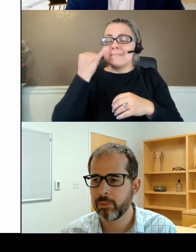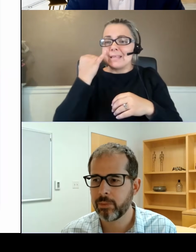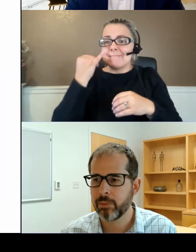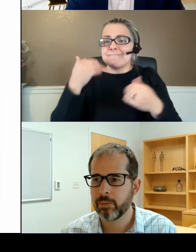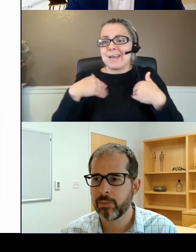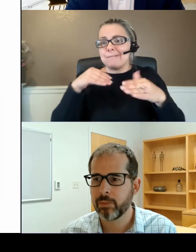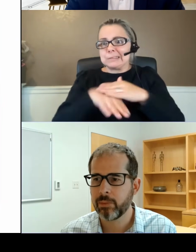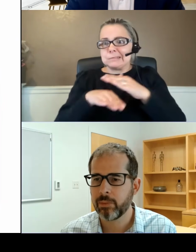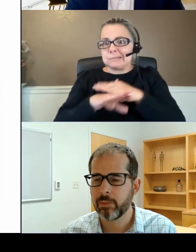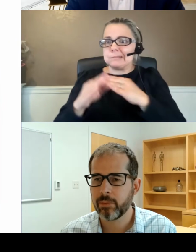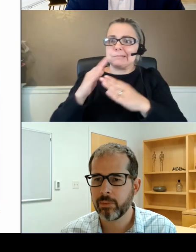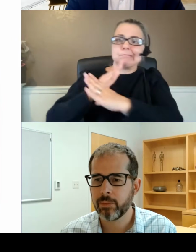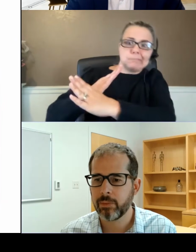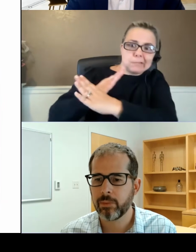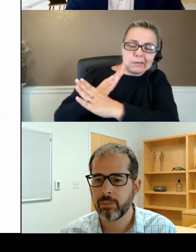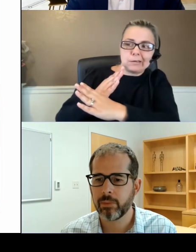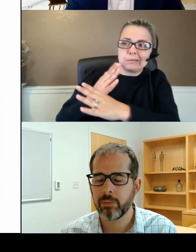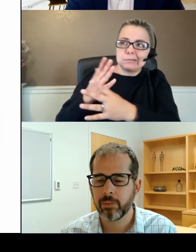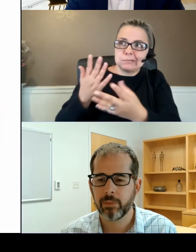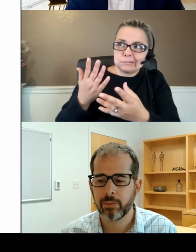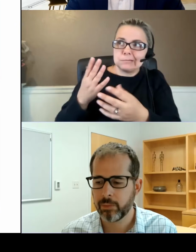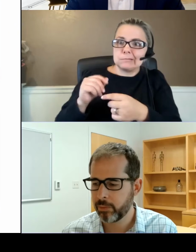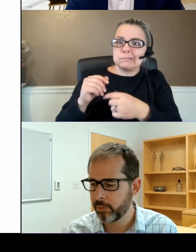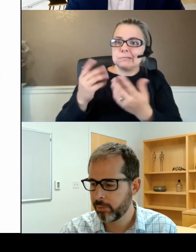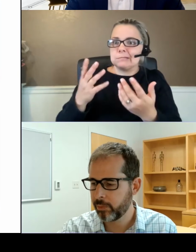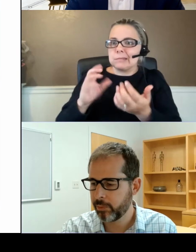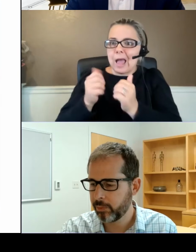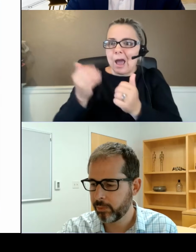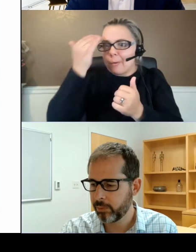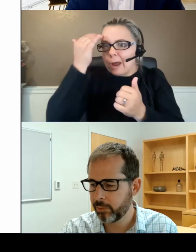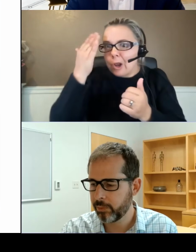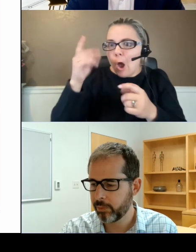And that, I think, is a helpful one that helps everybody. Because then the vendor can show we're